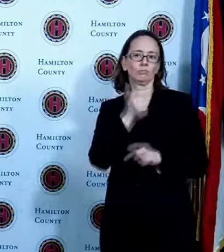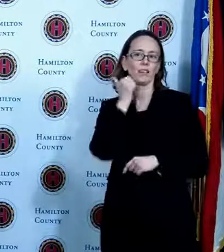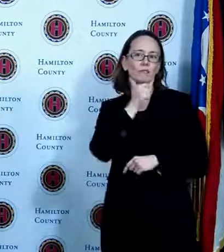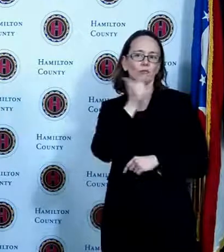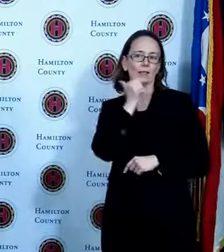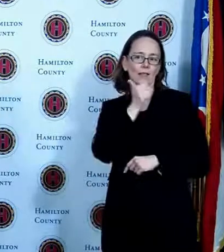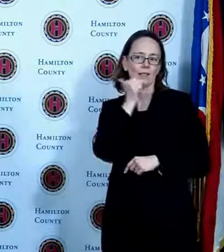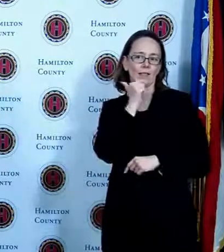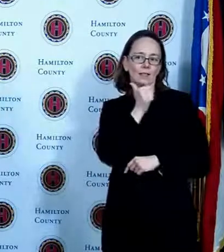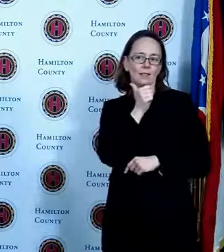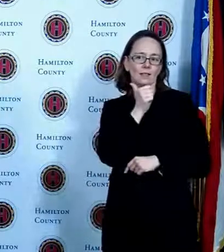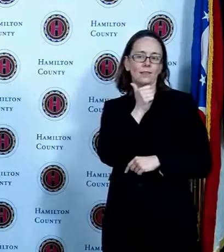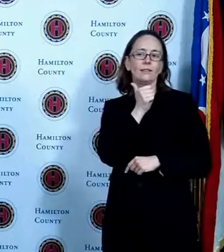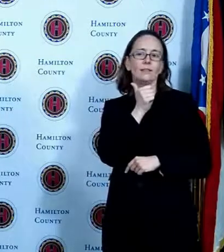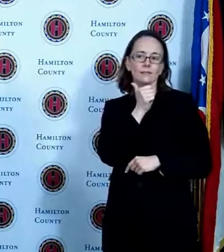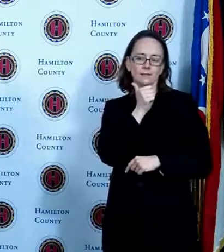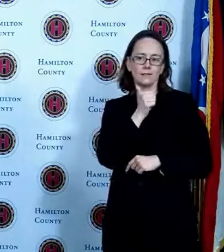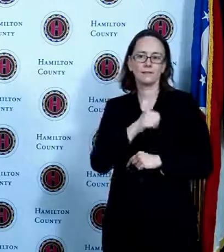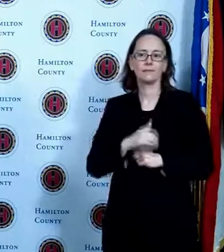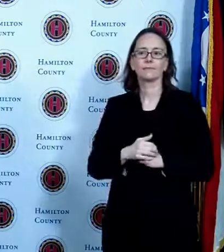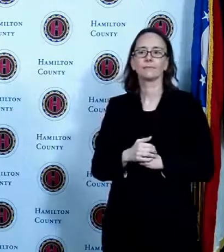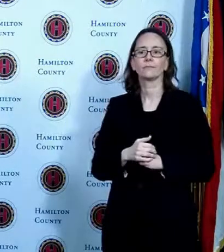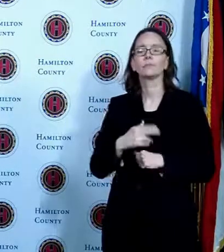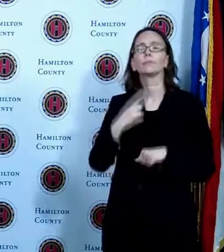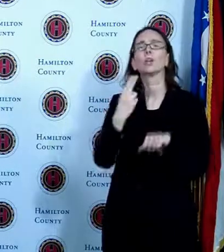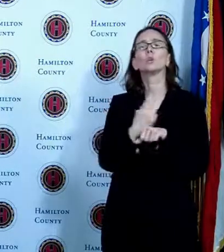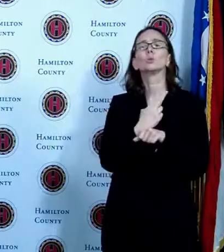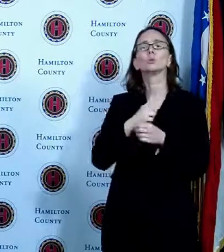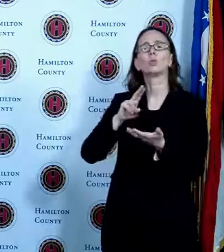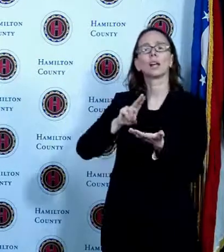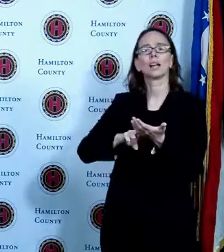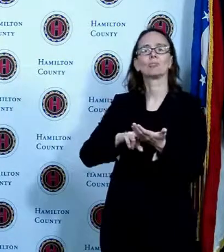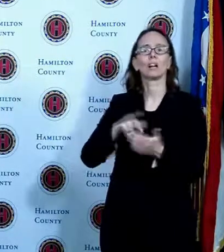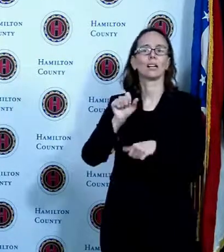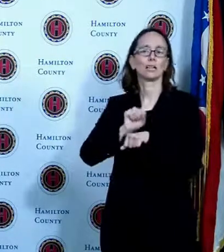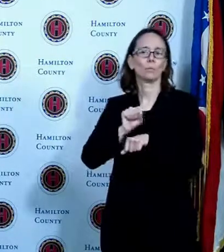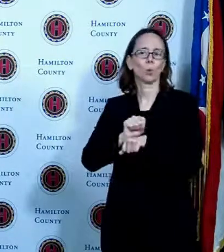employees to do that contact tracing at this point we are not seeing any numbers